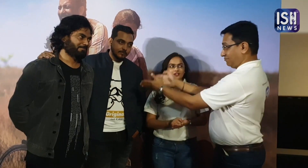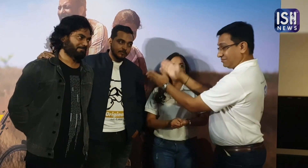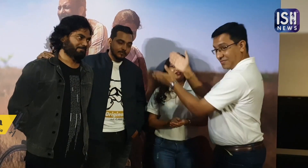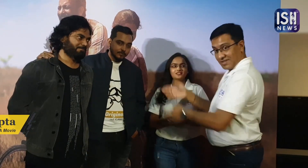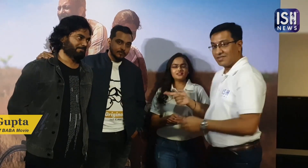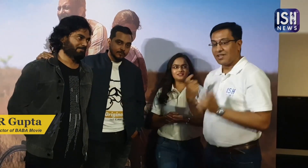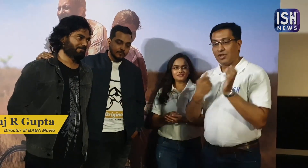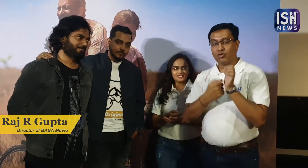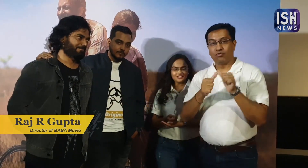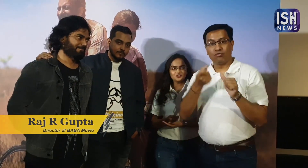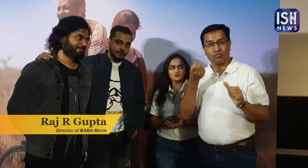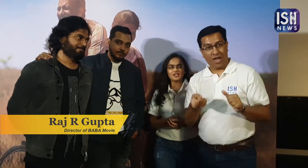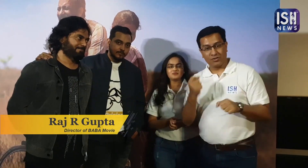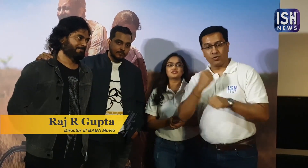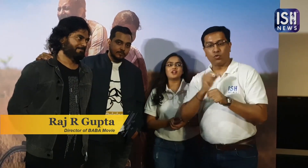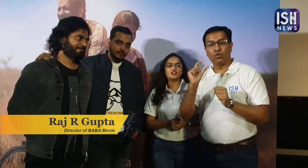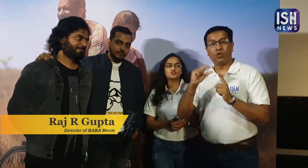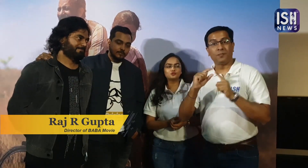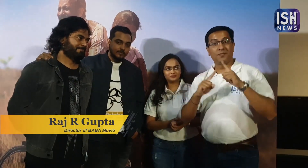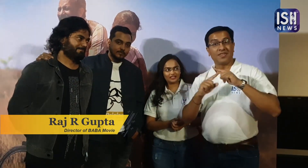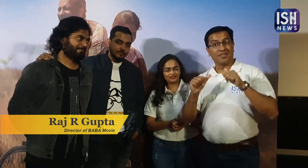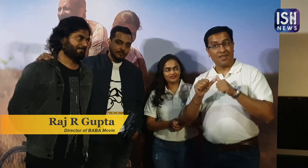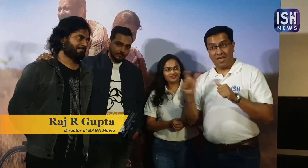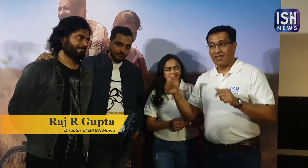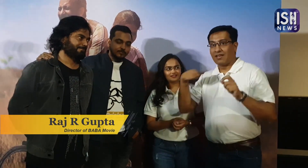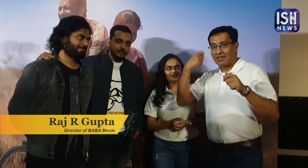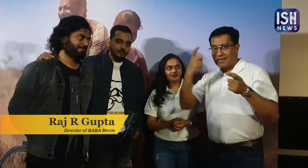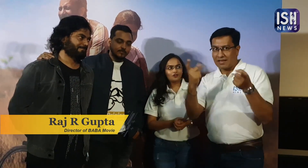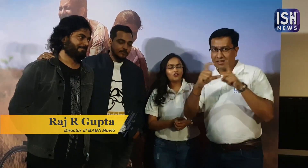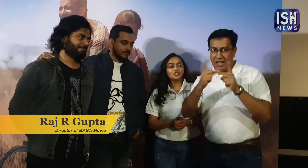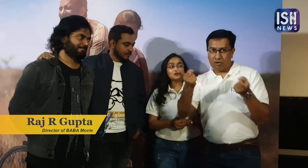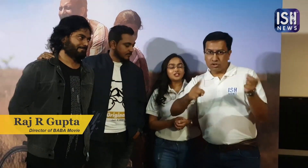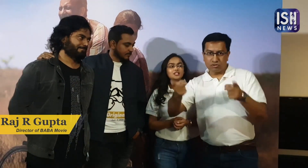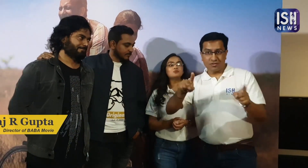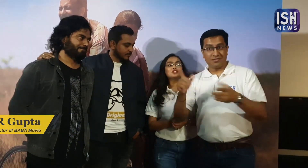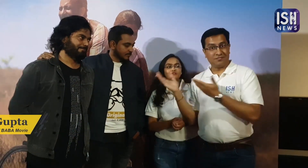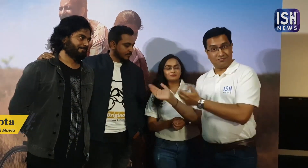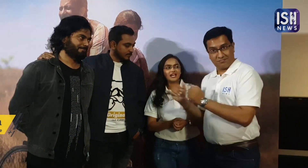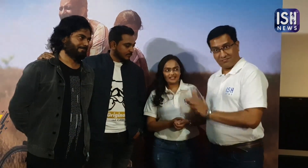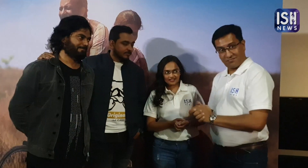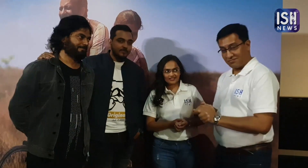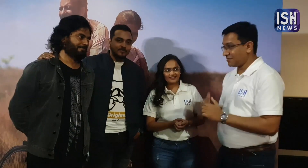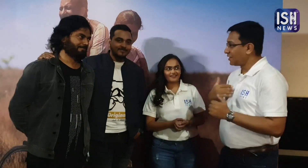This is Mr. Raj Gupta and he has directed the entire film.